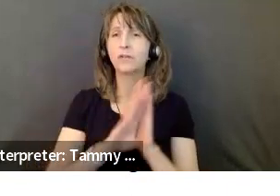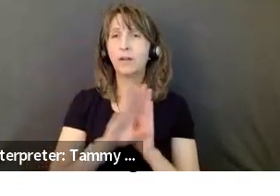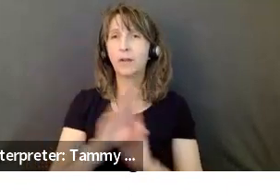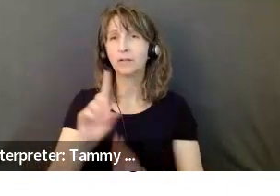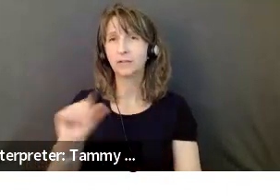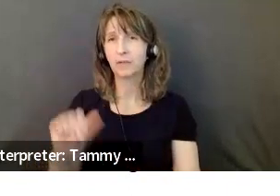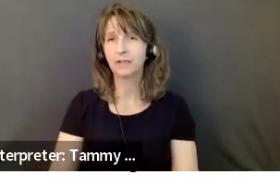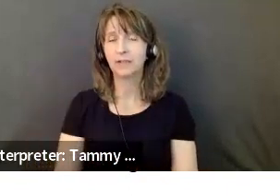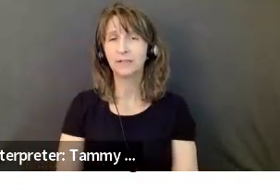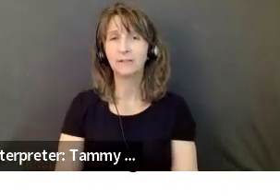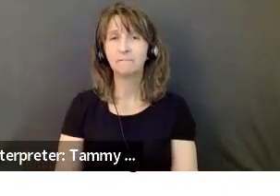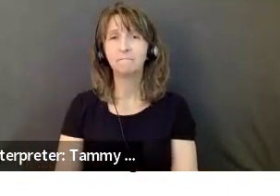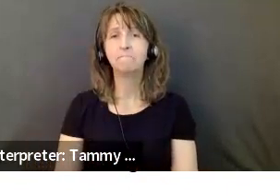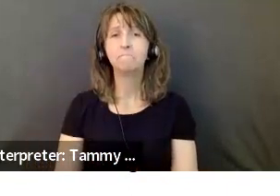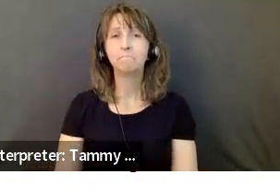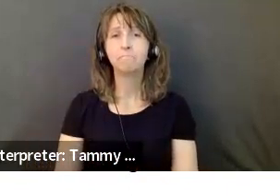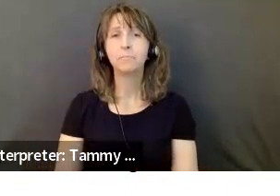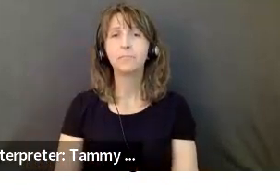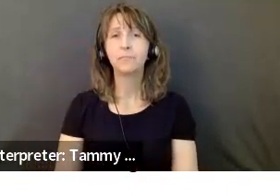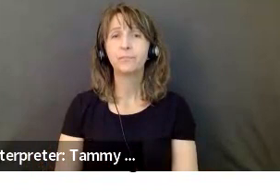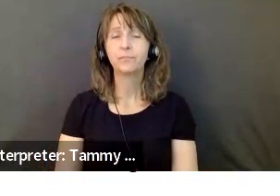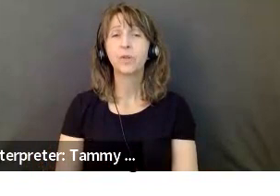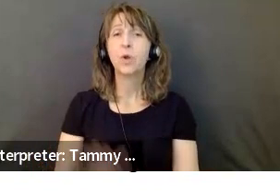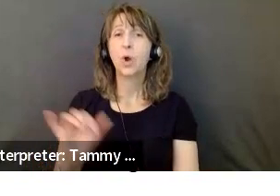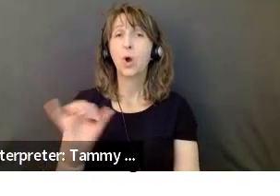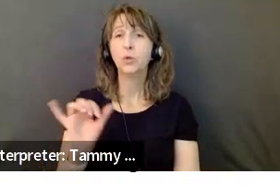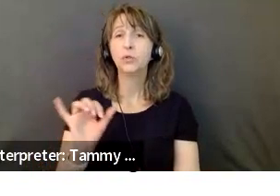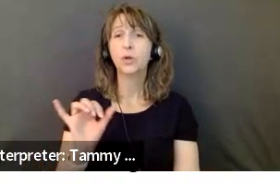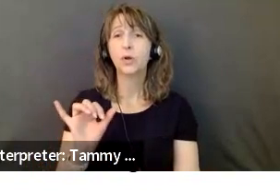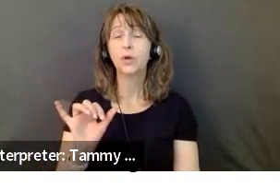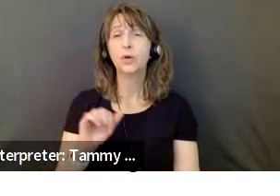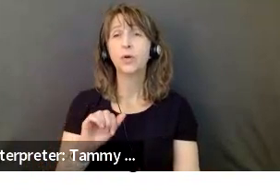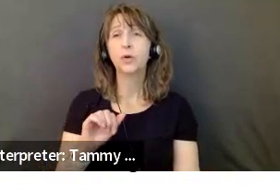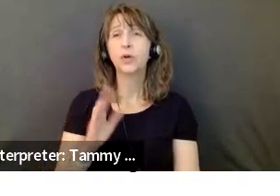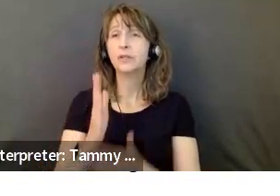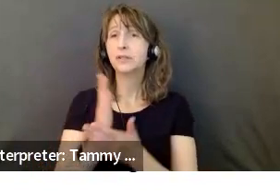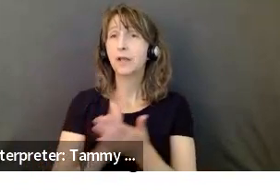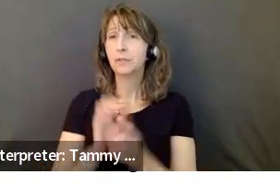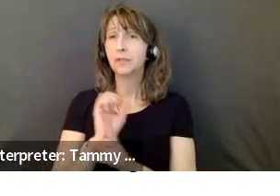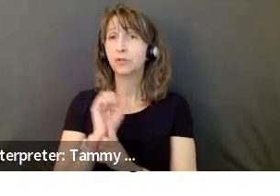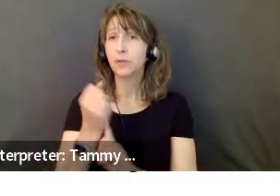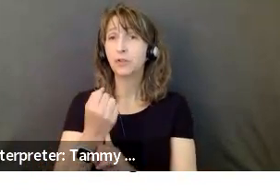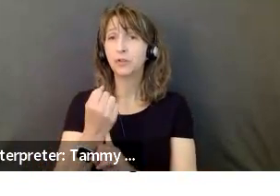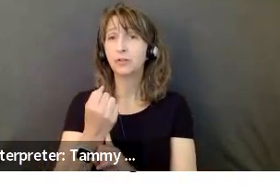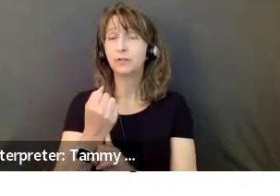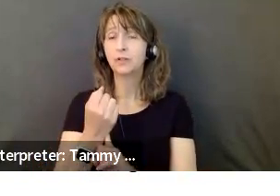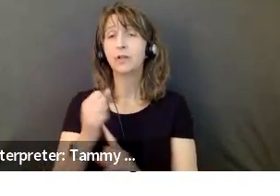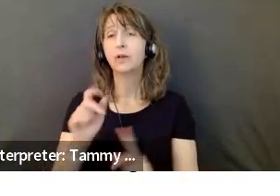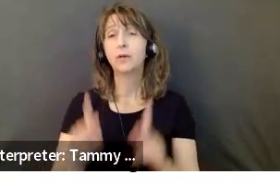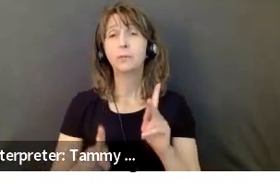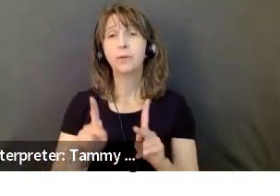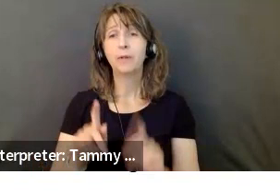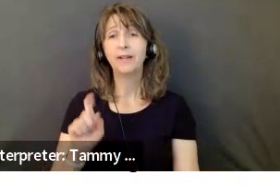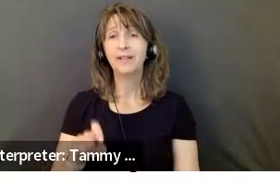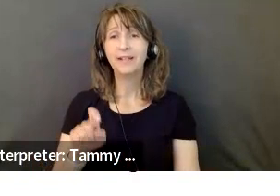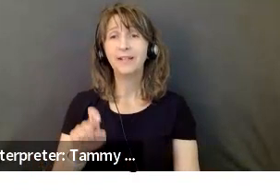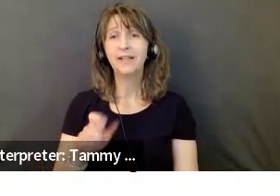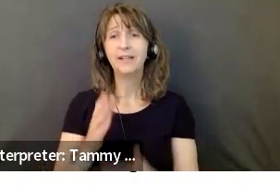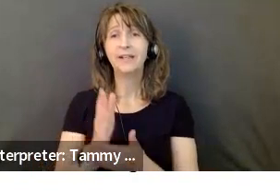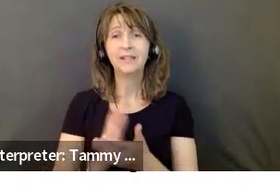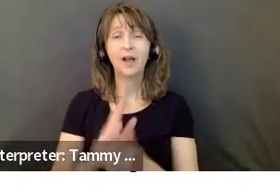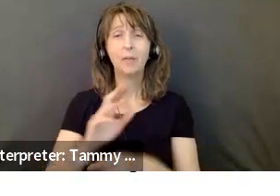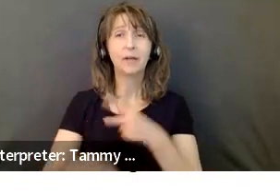Also the need and the right, recognizing that there are just certain situations where individuals need some type of You know, placement or treatment to have access to residential options.